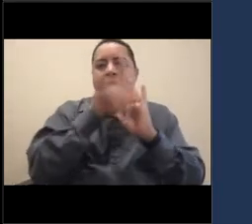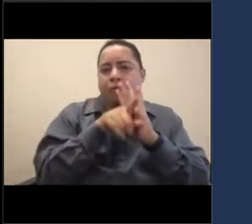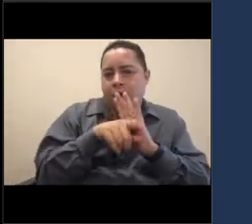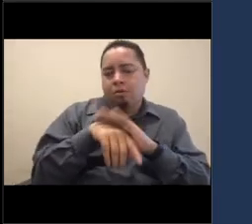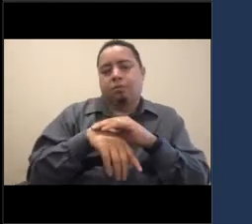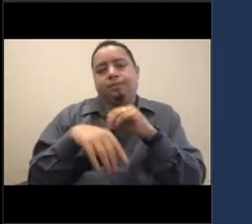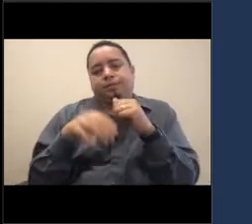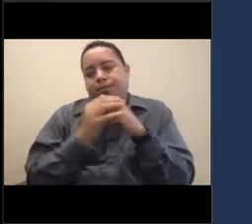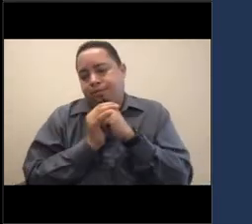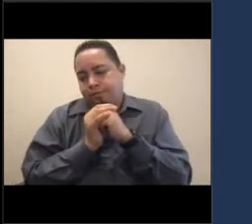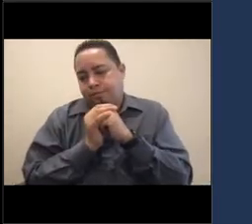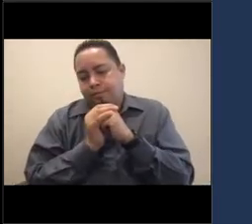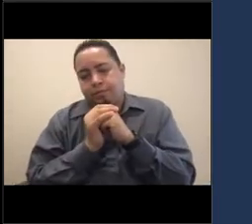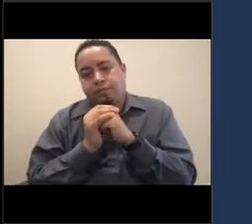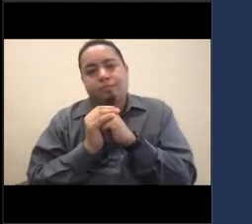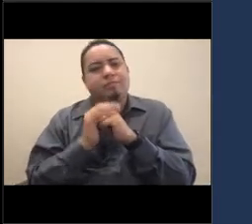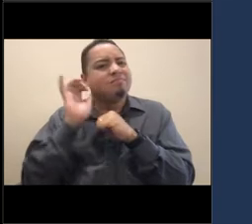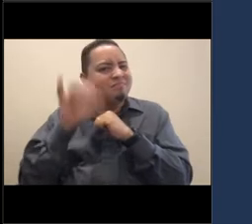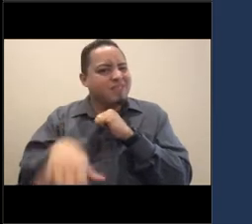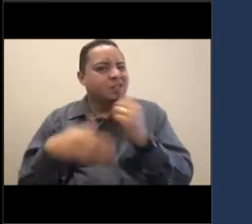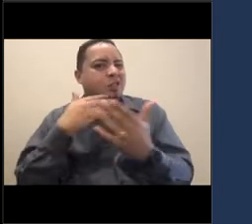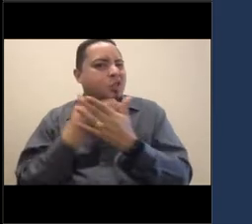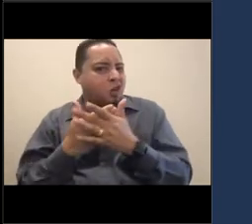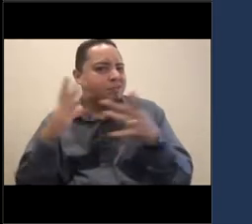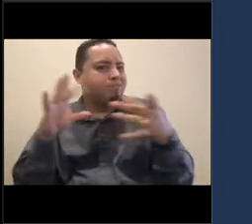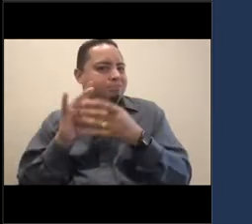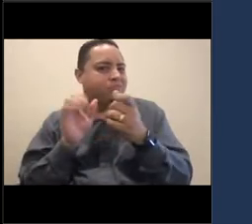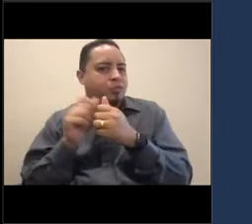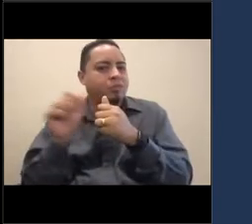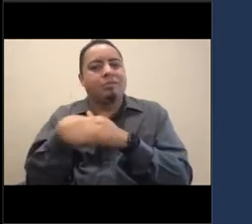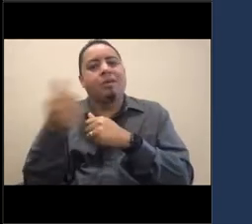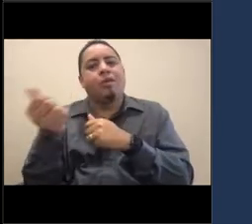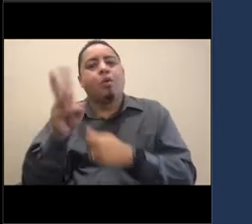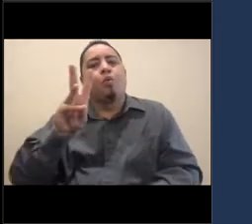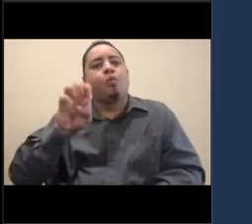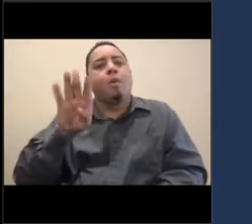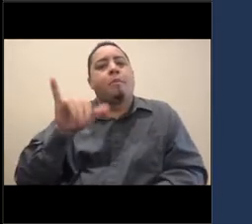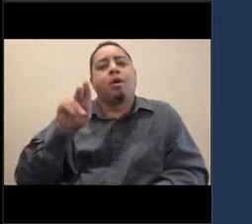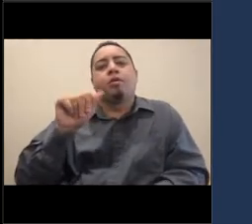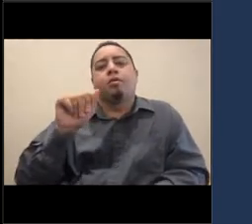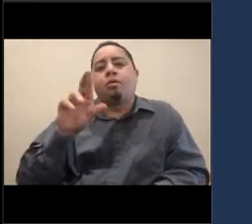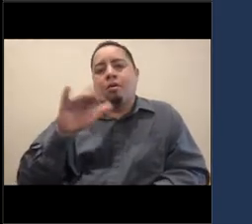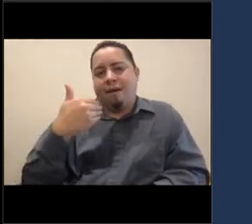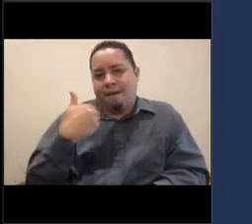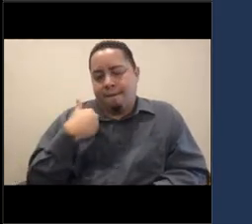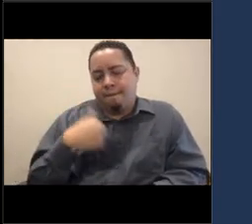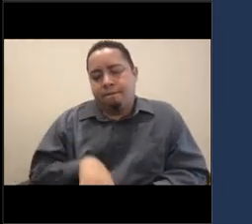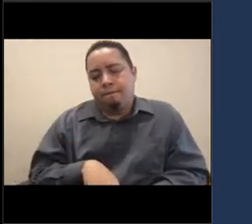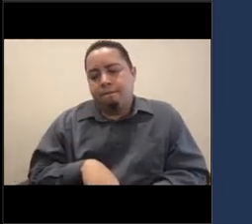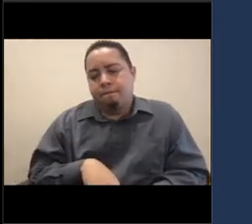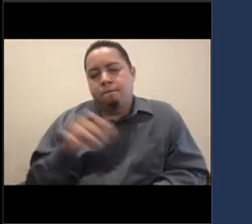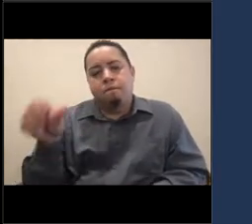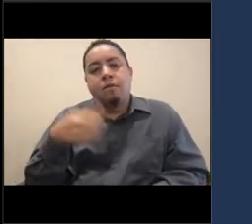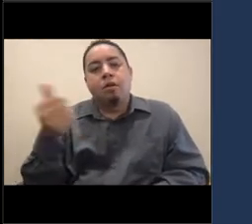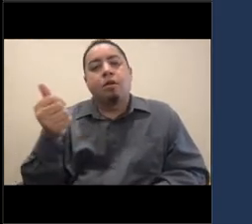so that's a nice connection to some of our other webinars. And Theodore wonders, how many lake trout are there now?